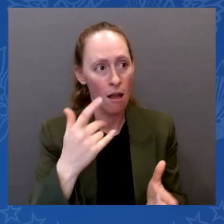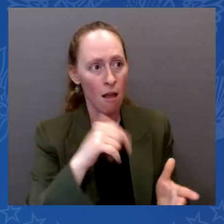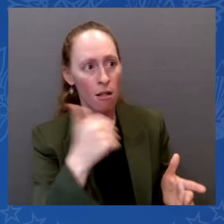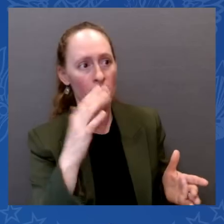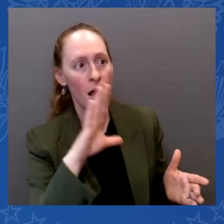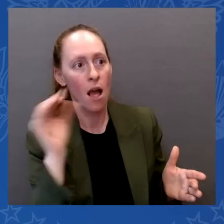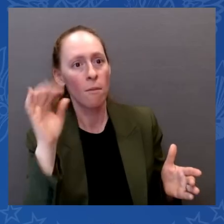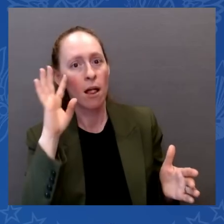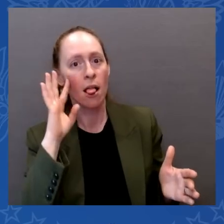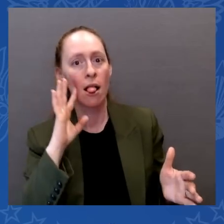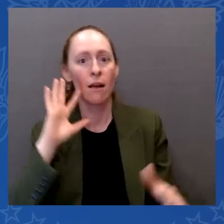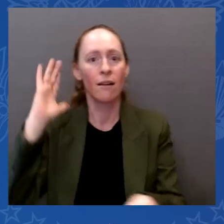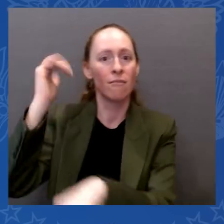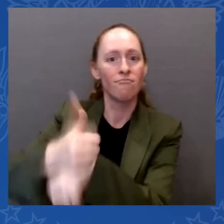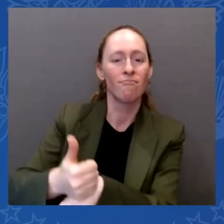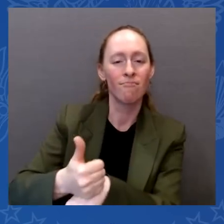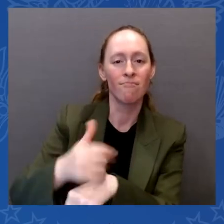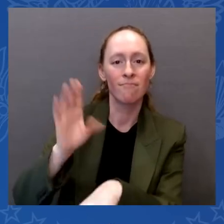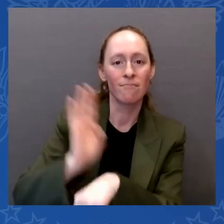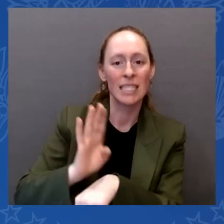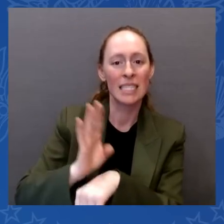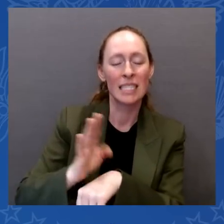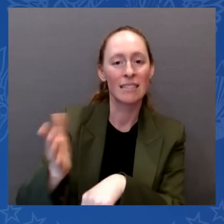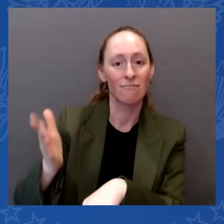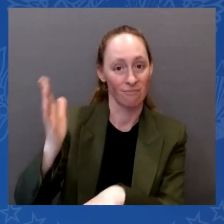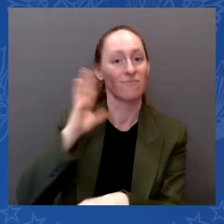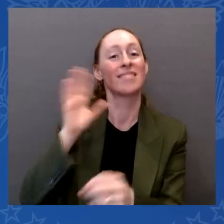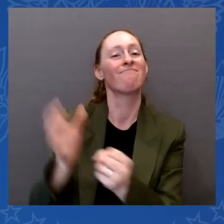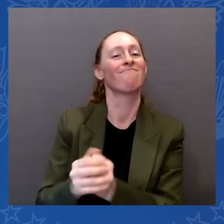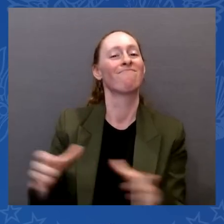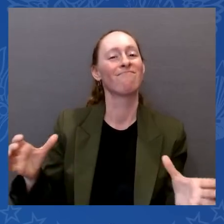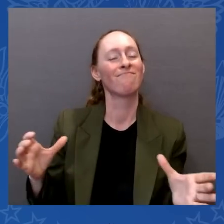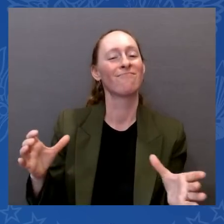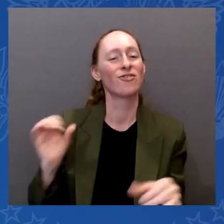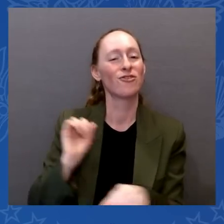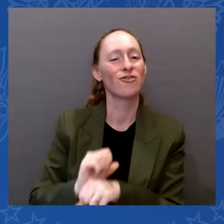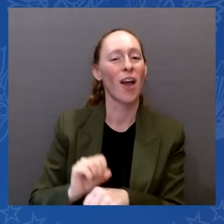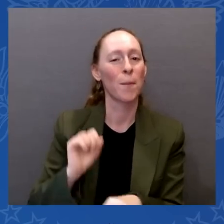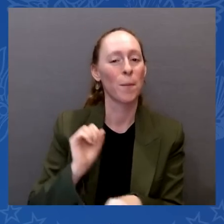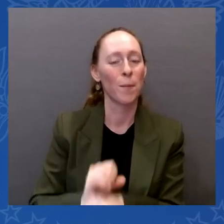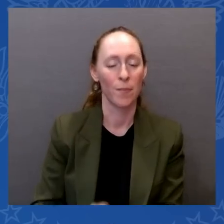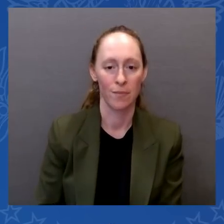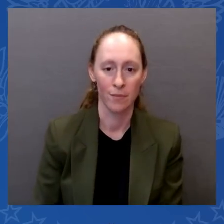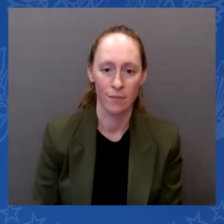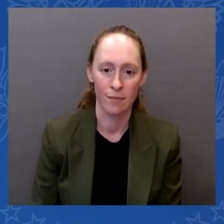And, for example, the ones down in -- for Intel, when they get these factories built or up -- you've got one --